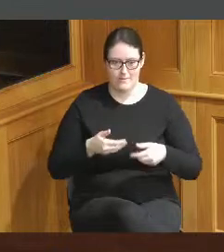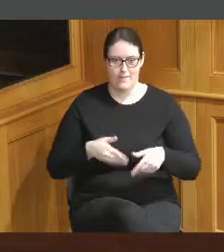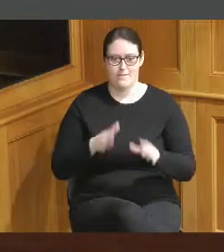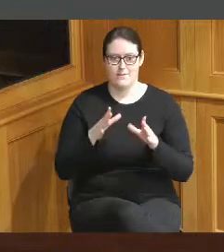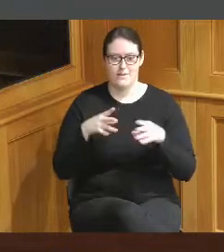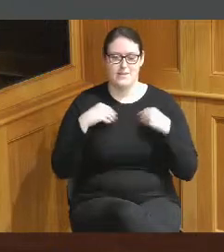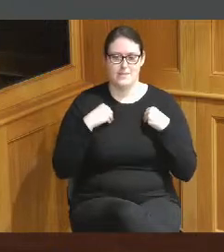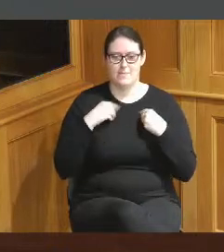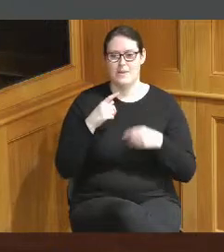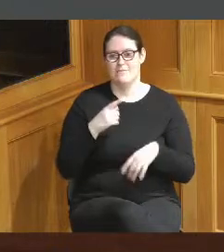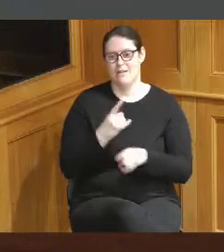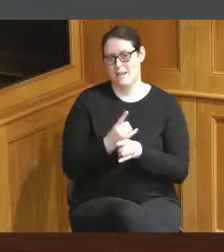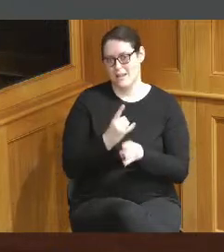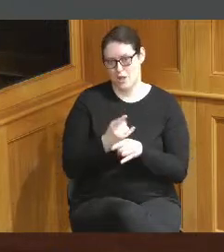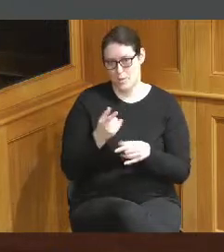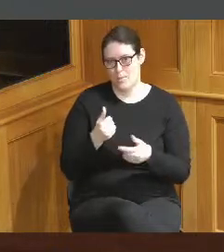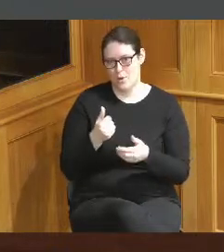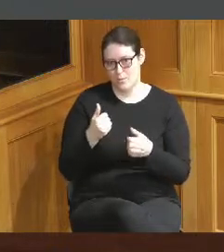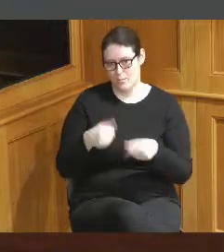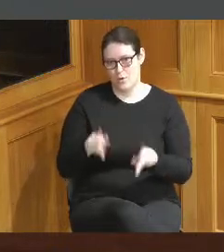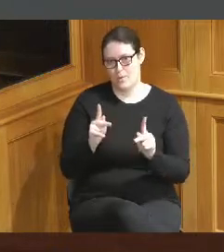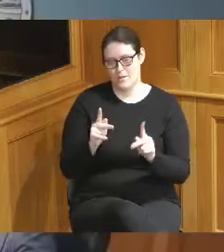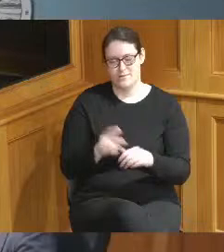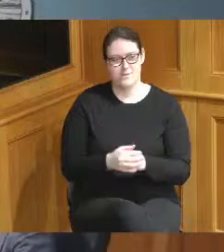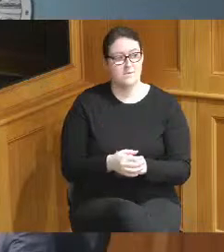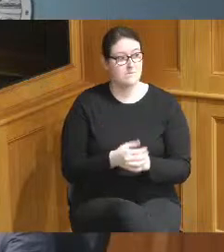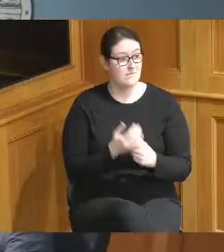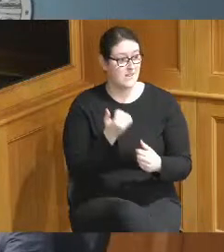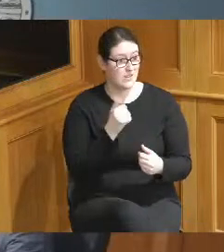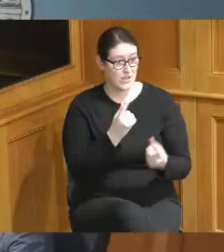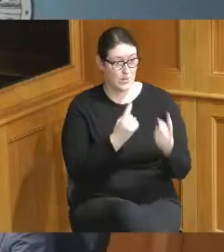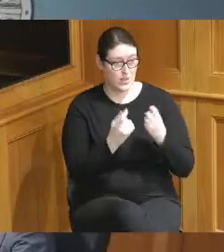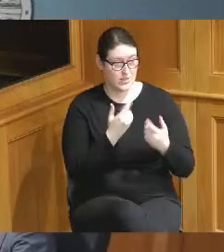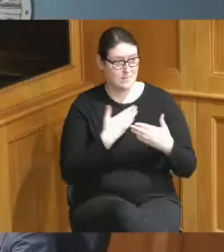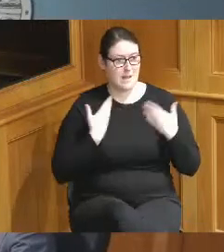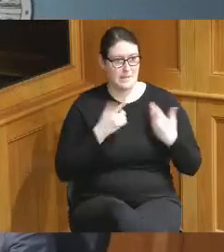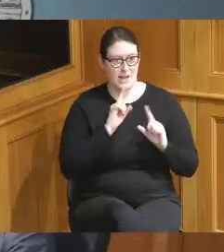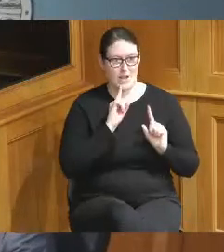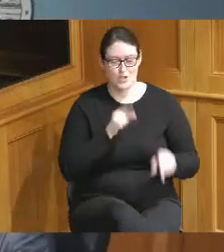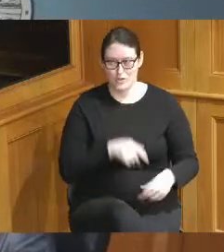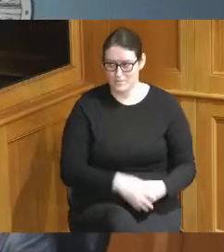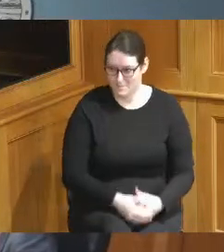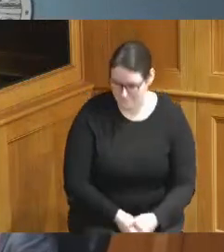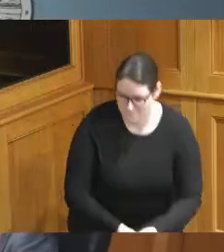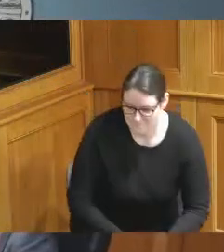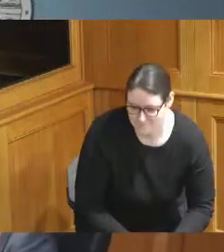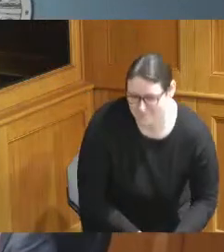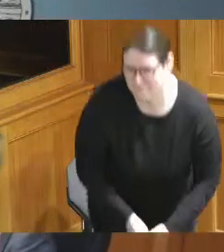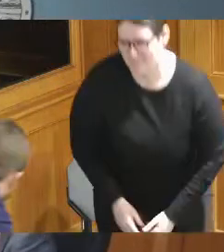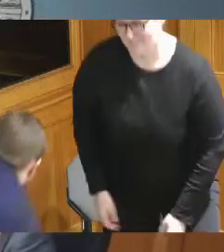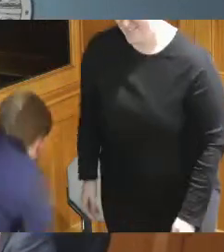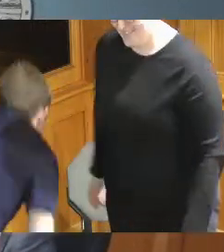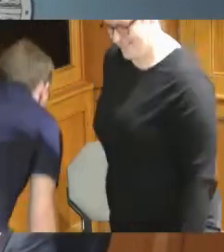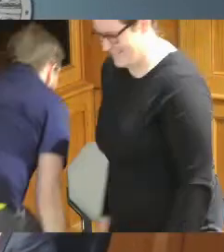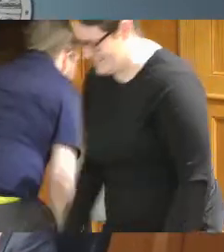programs dealing with utility assistance for seniors as well as repairs home repairs and